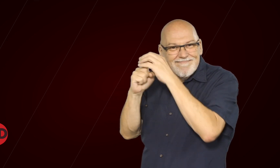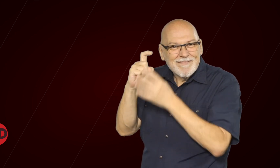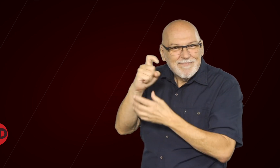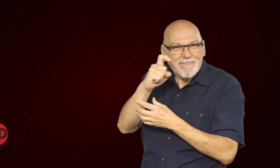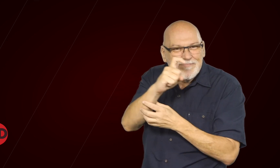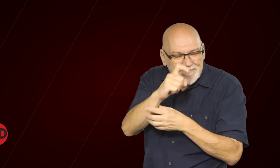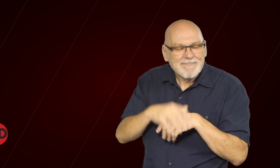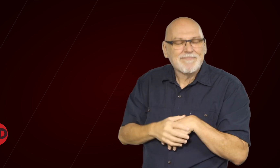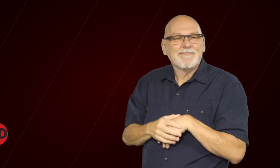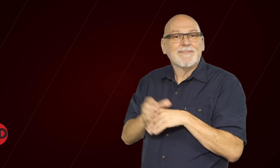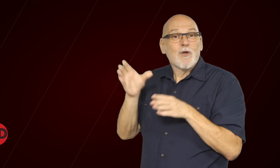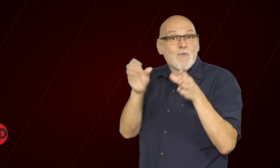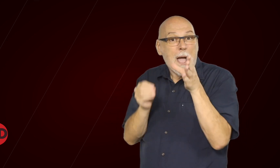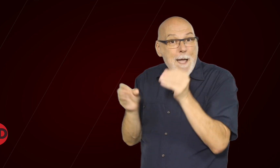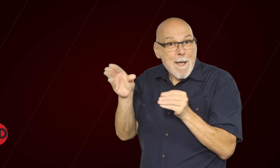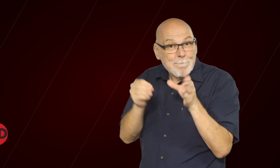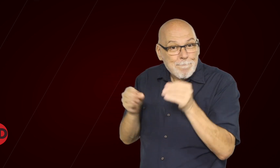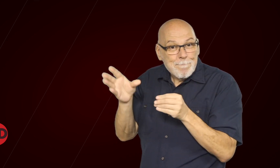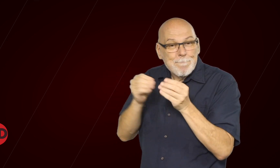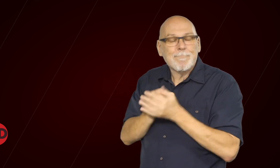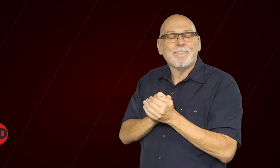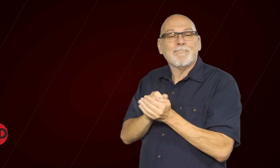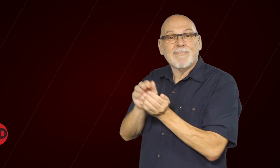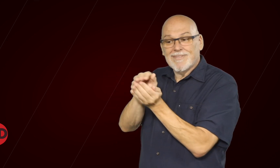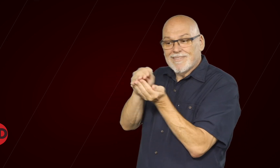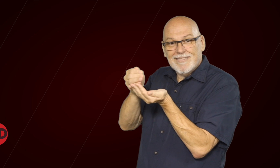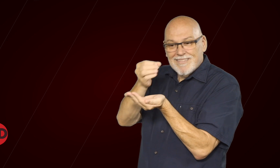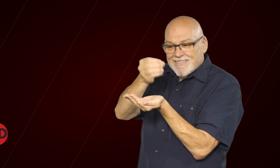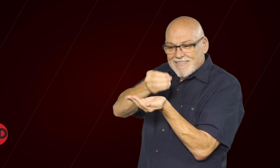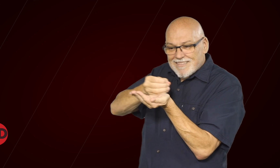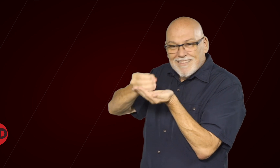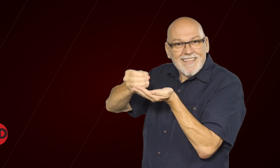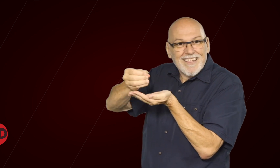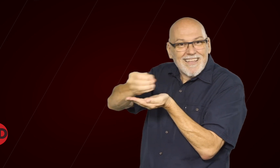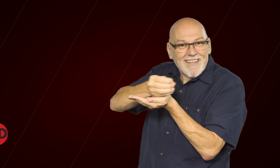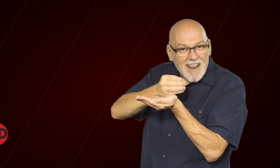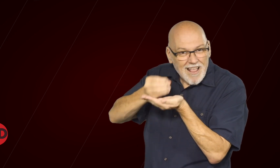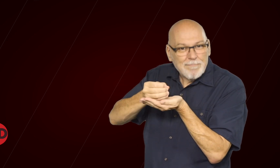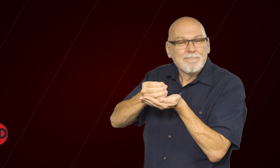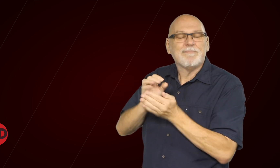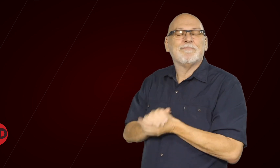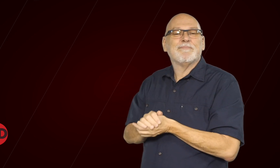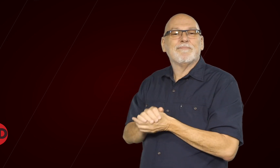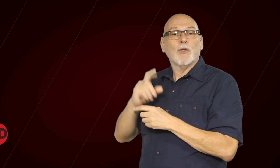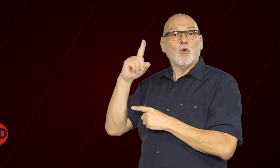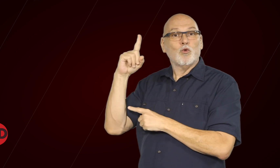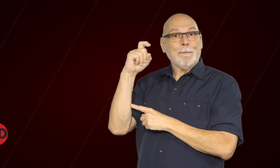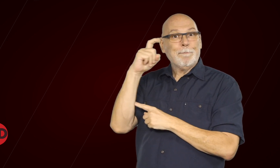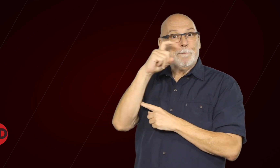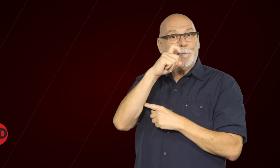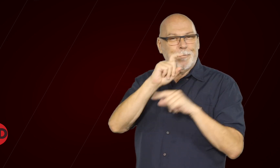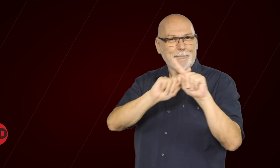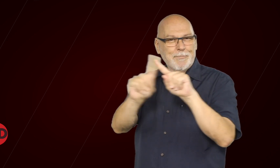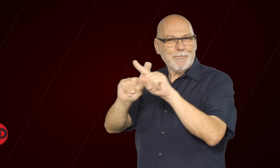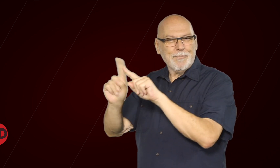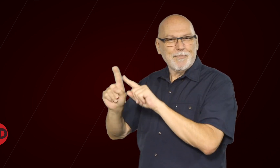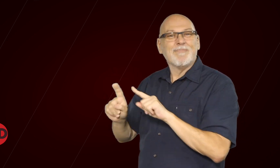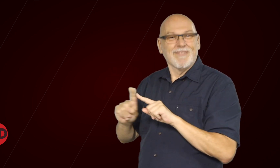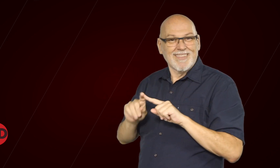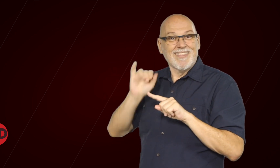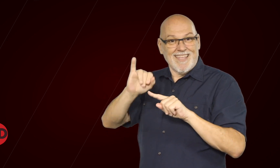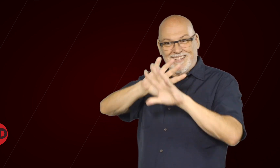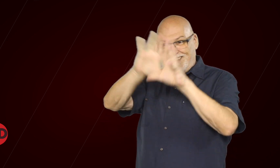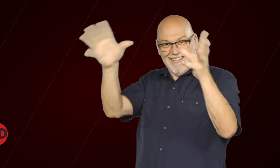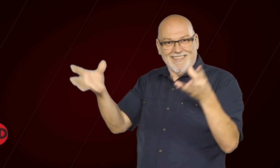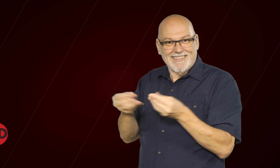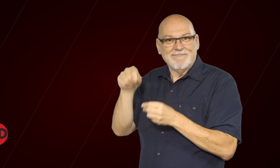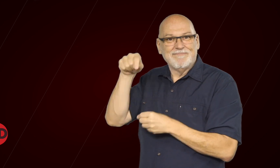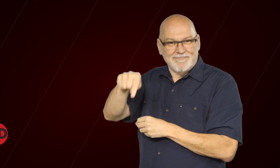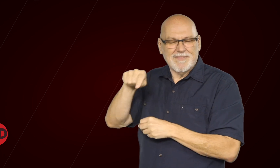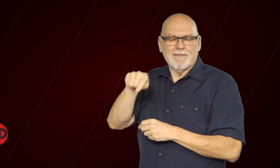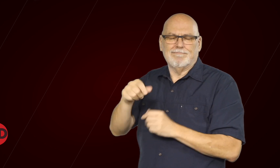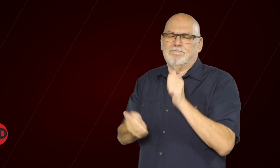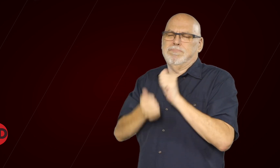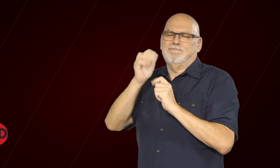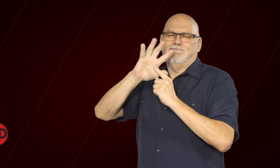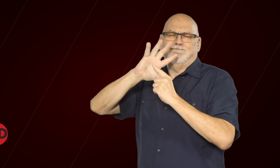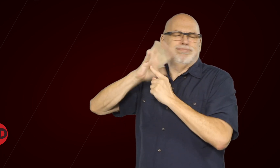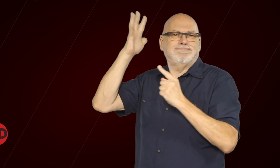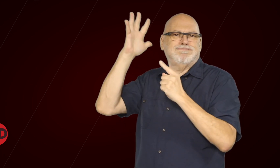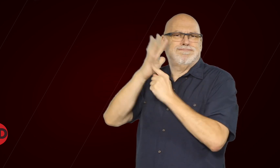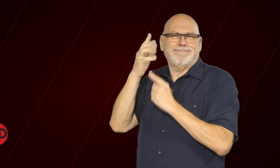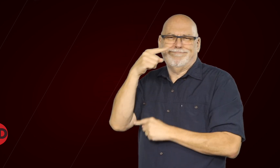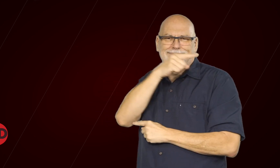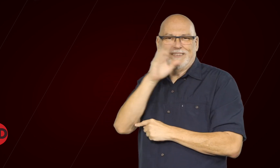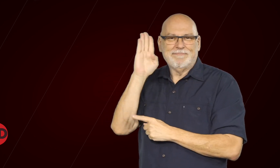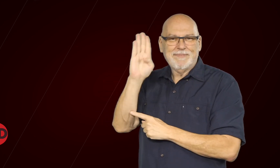clams, prawns, crabs, scallops and shrimp which is popular in British Columbia.